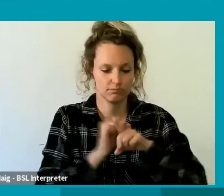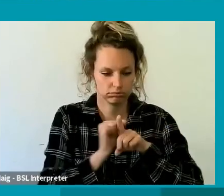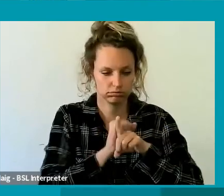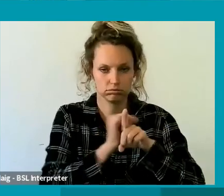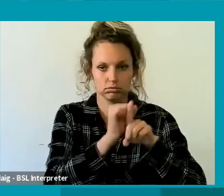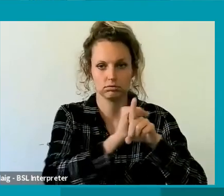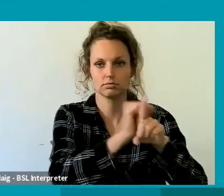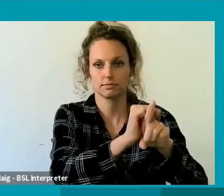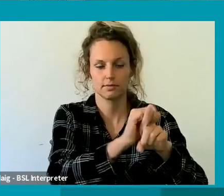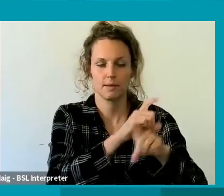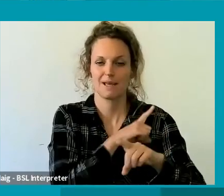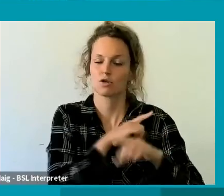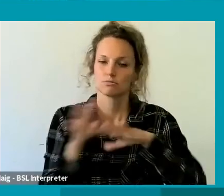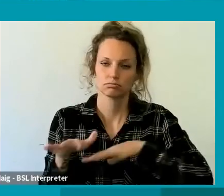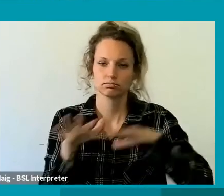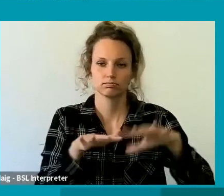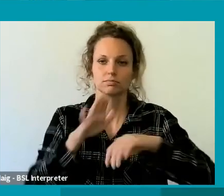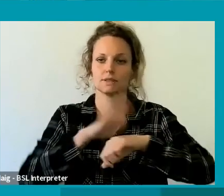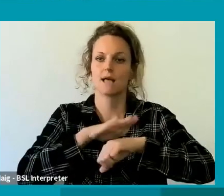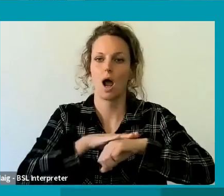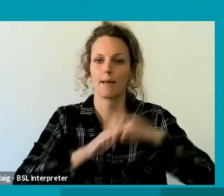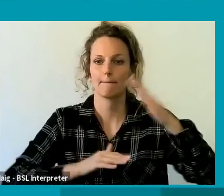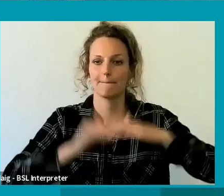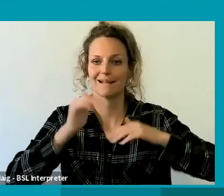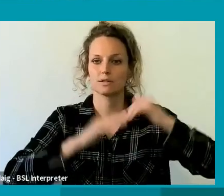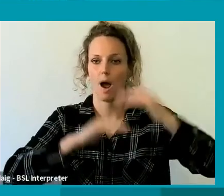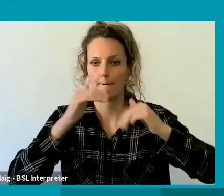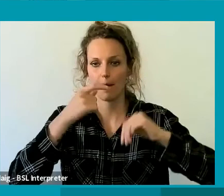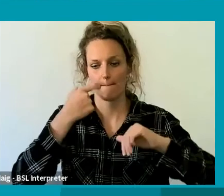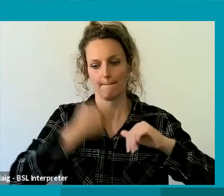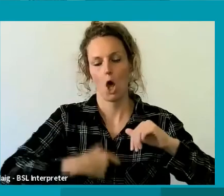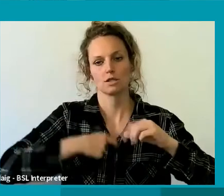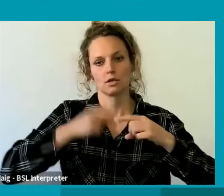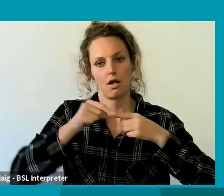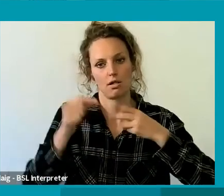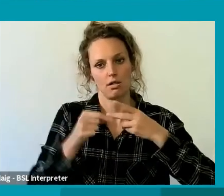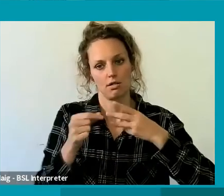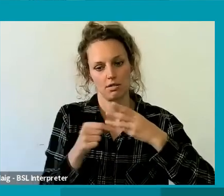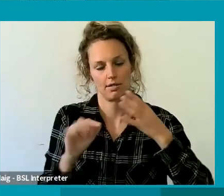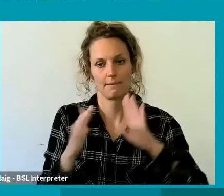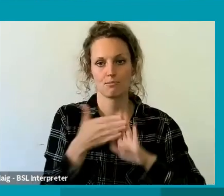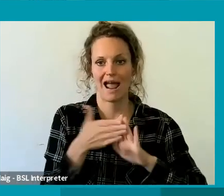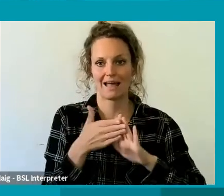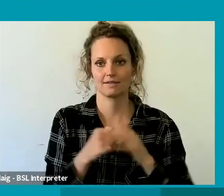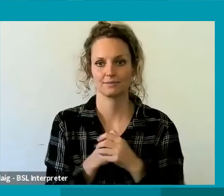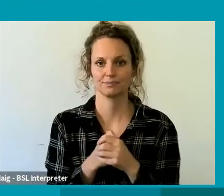takes time to build a personal brand. OK, any thoughts?